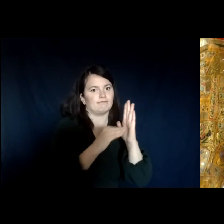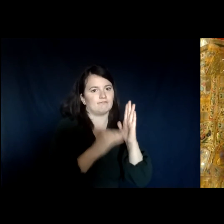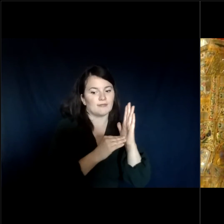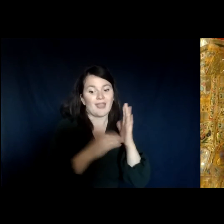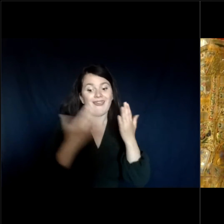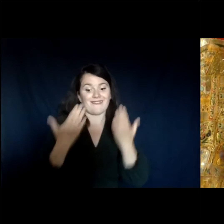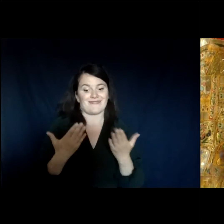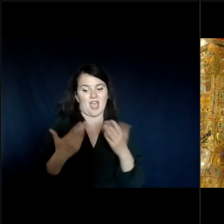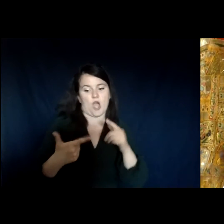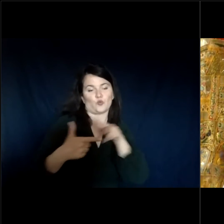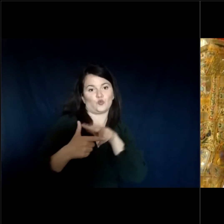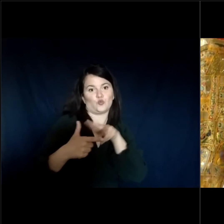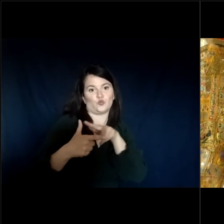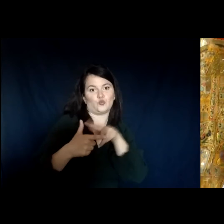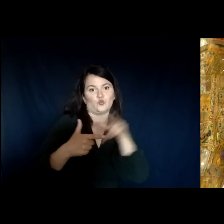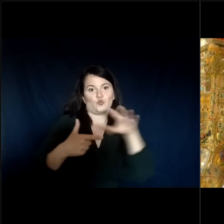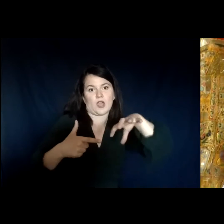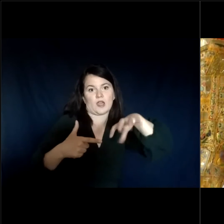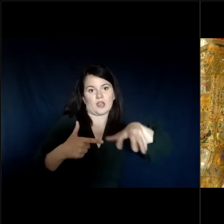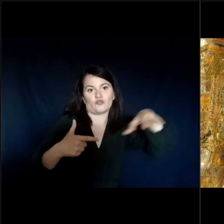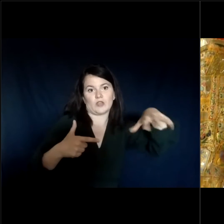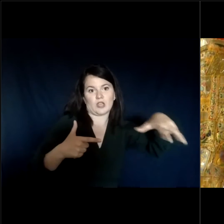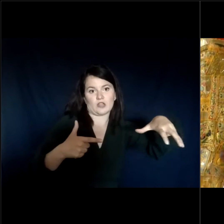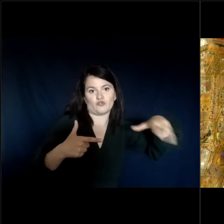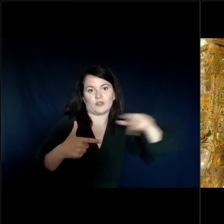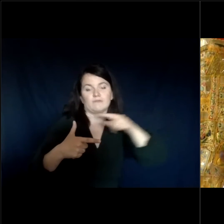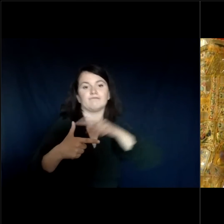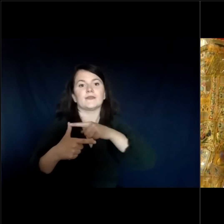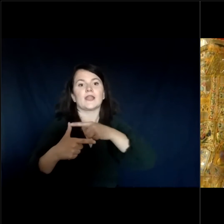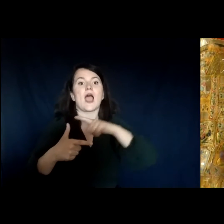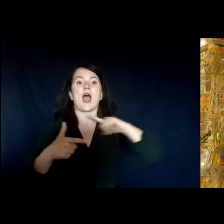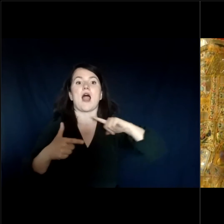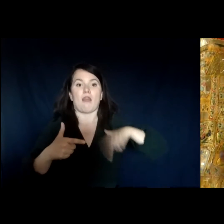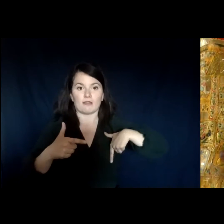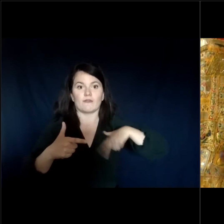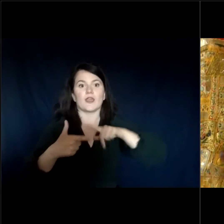Spain first and then Latvia. They'll present to us also